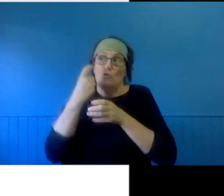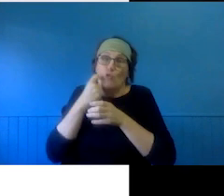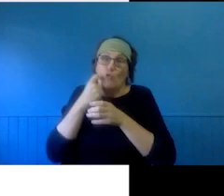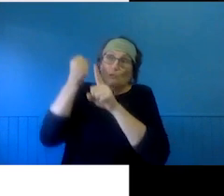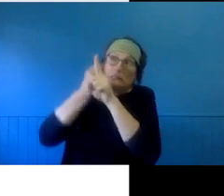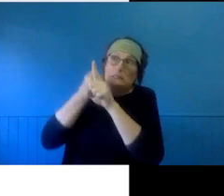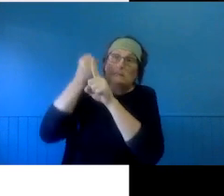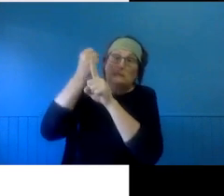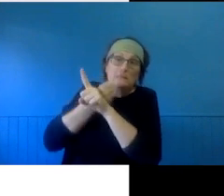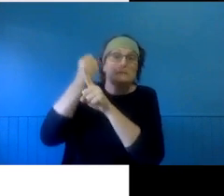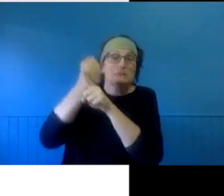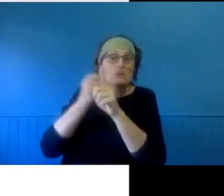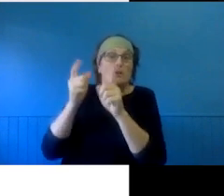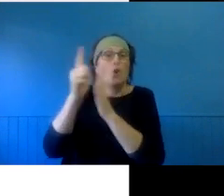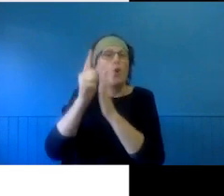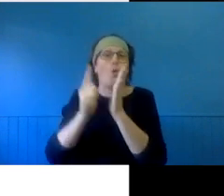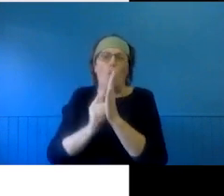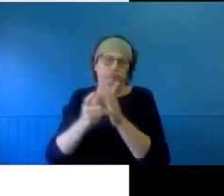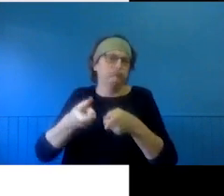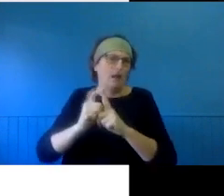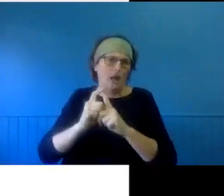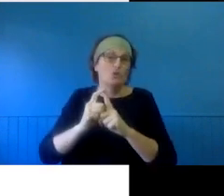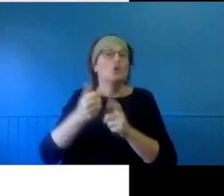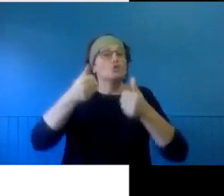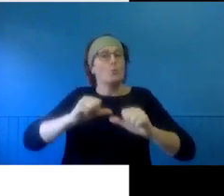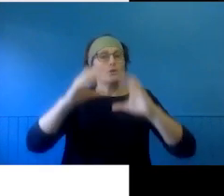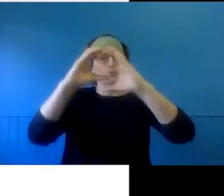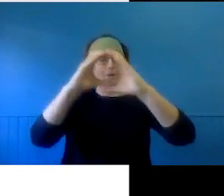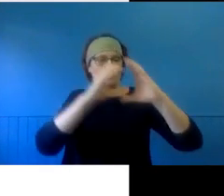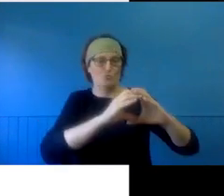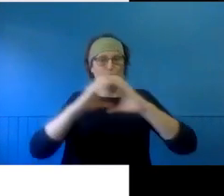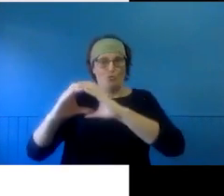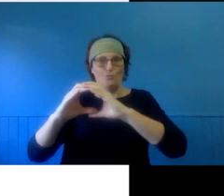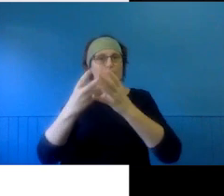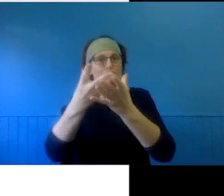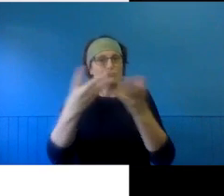very, very difficult. So we use this framework, these three areas. This